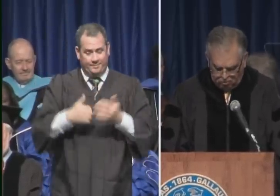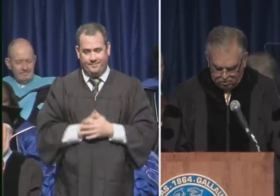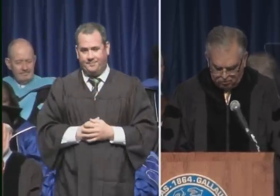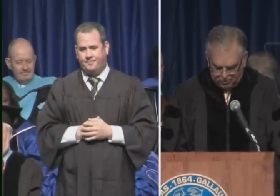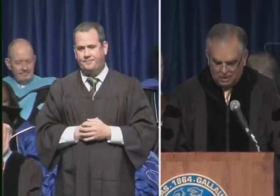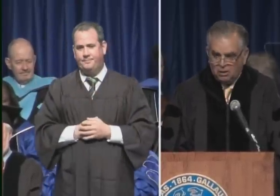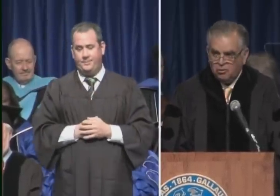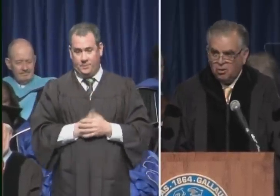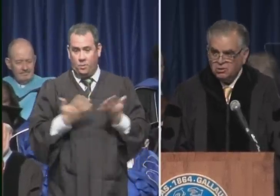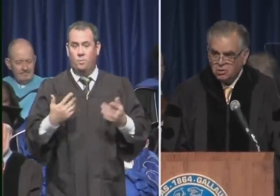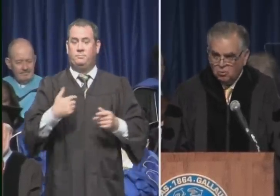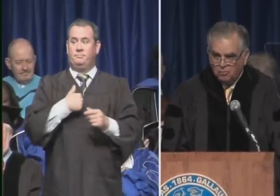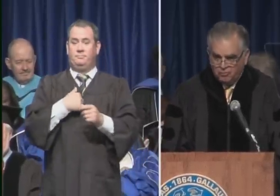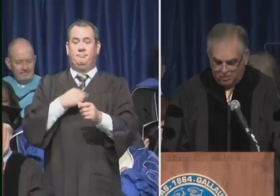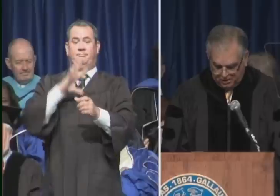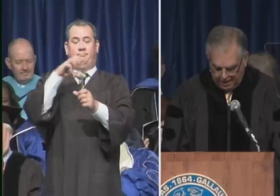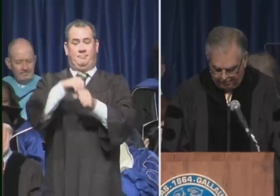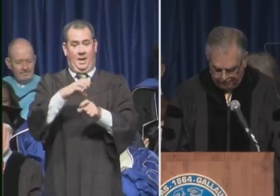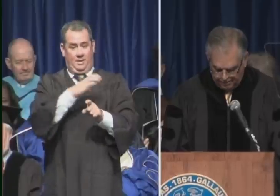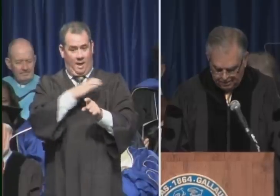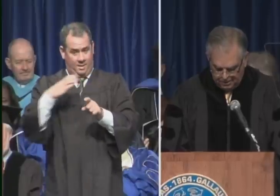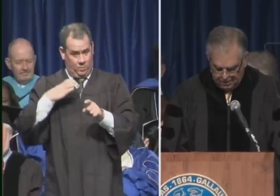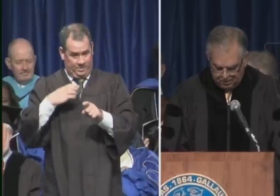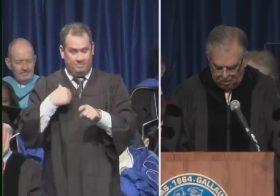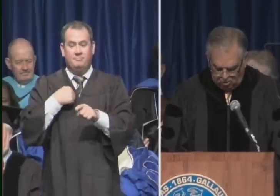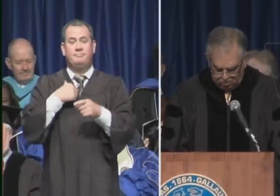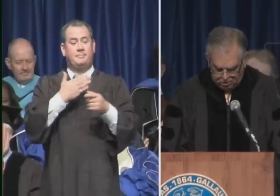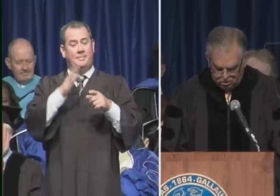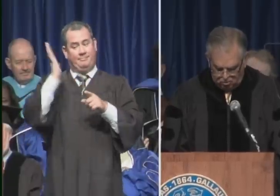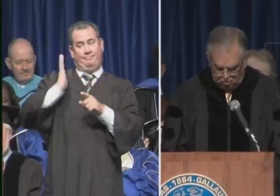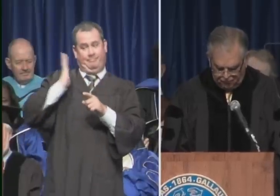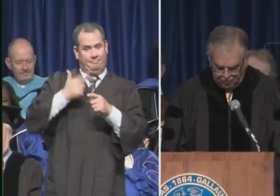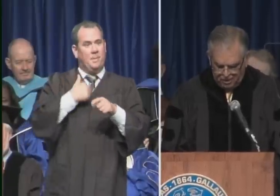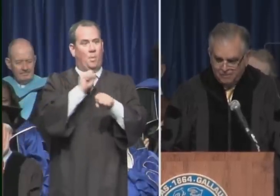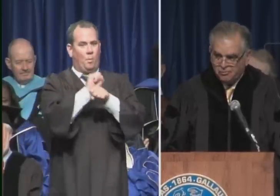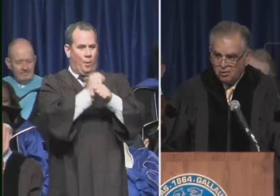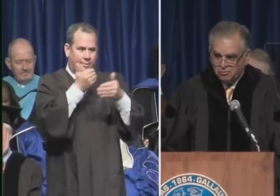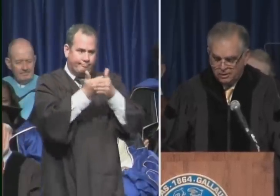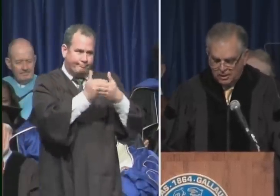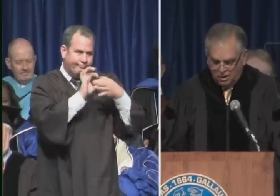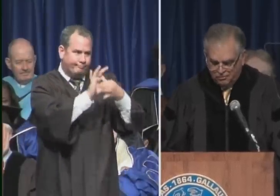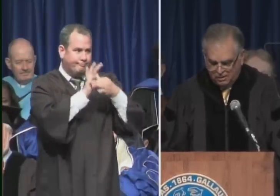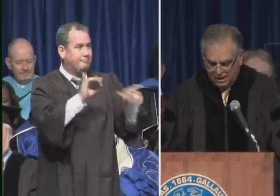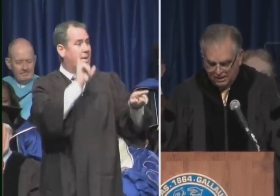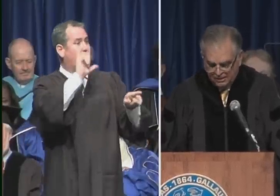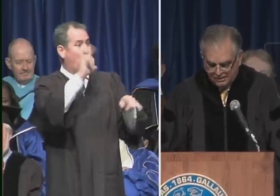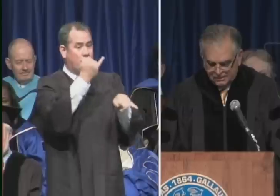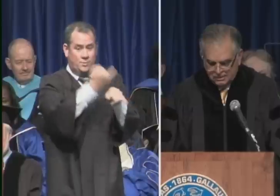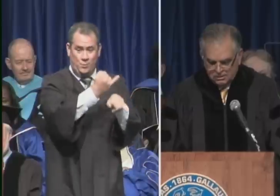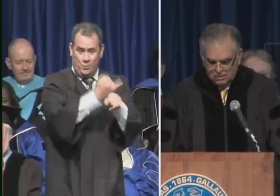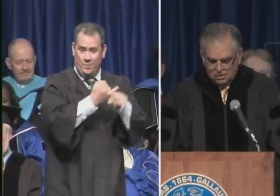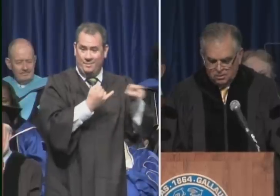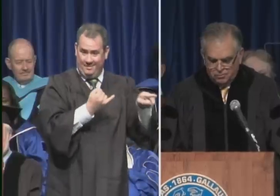I worked with the Illinois School for the Deaf, the only school for deaf children in the state.